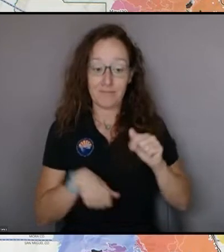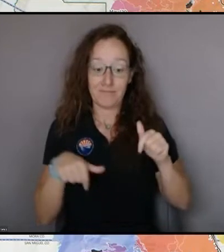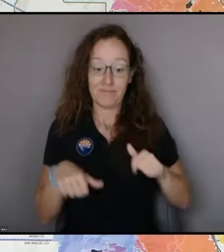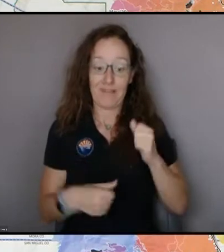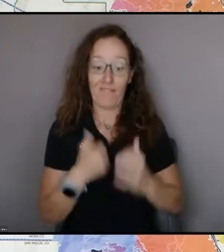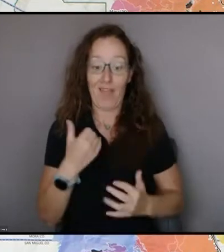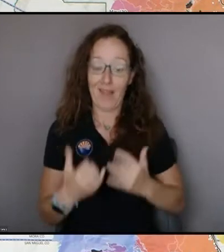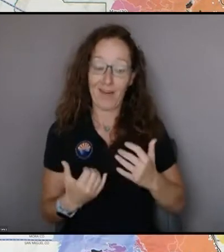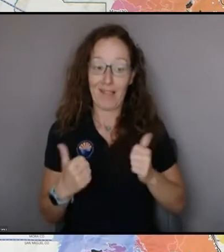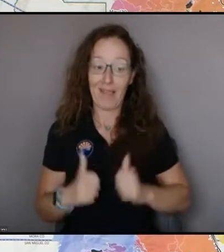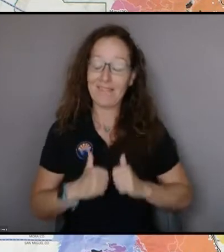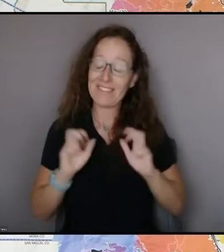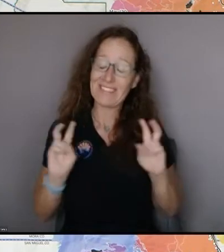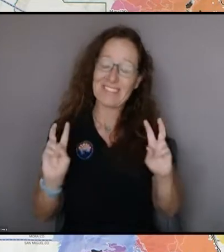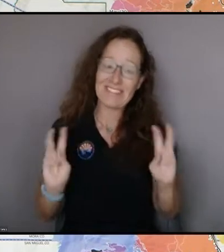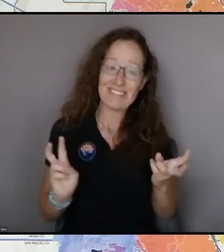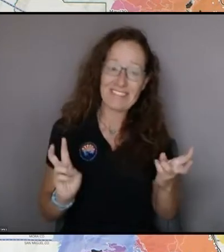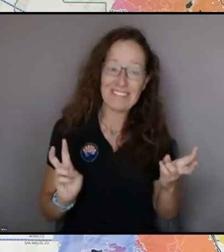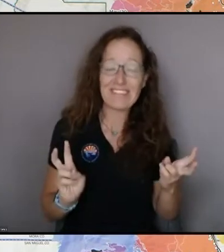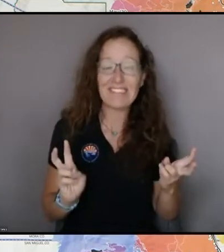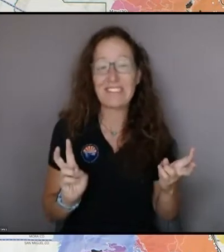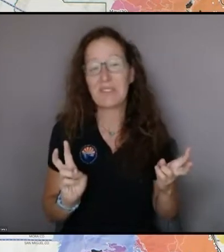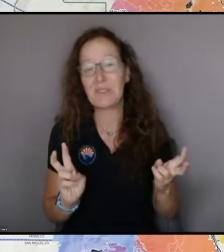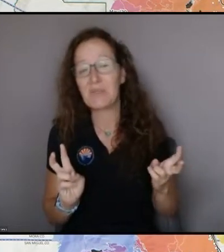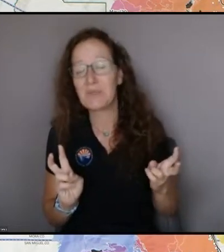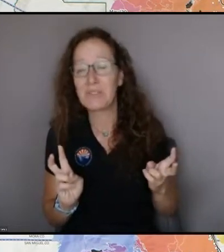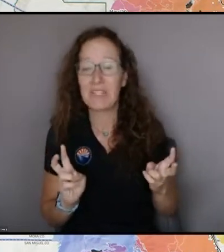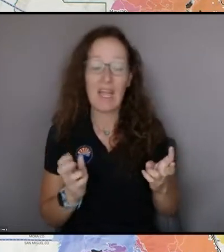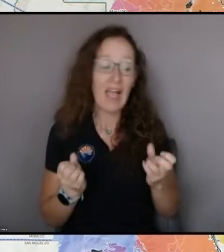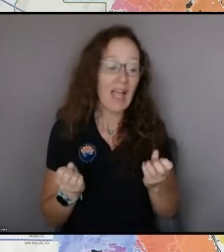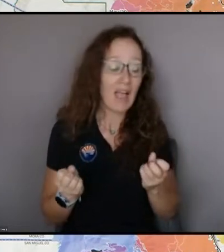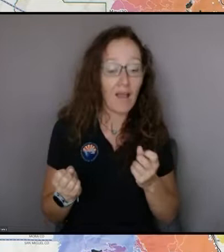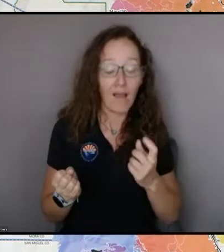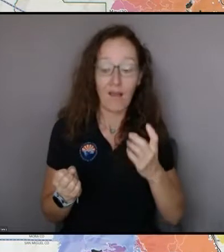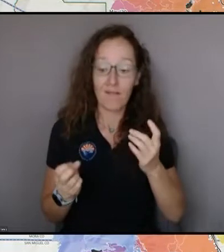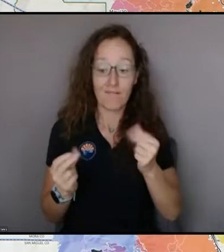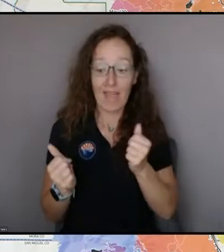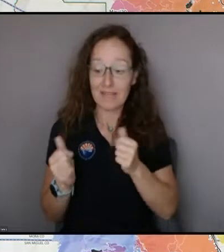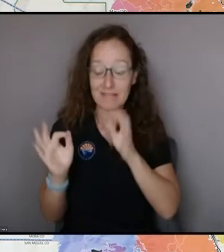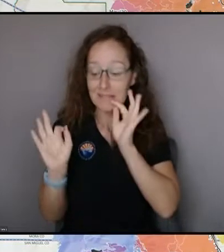less efficient to execute. Or you end up having to change directions because there's things unforeseen that you